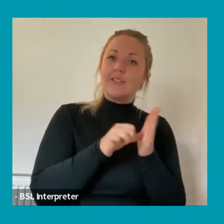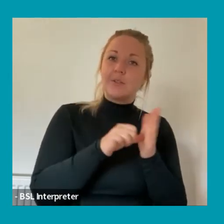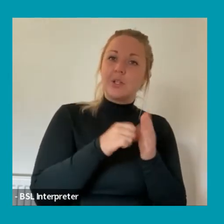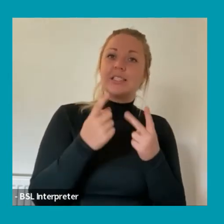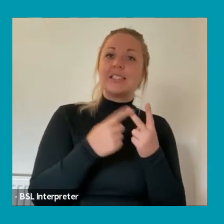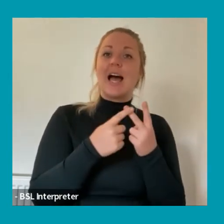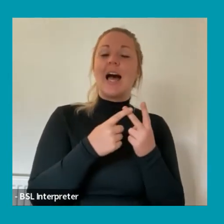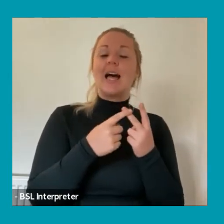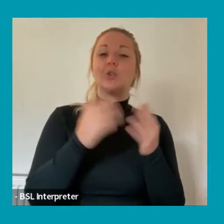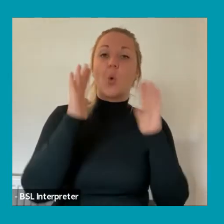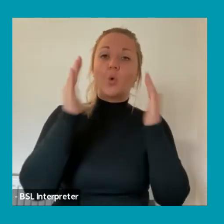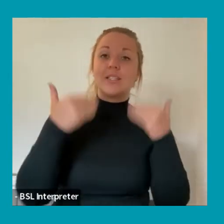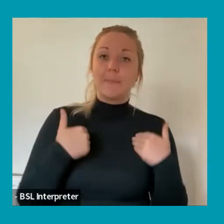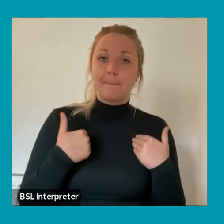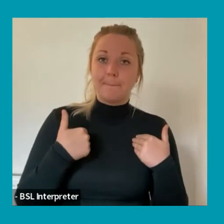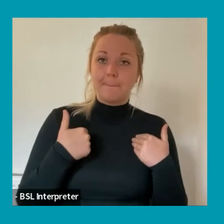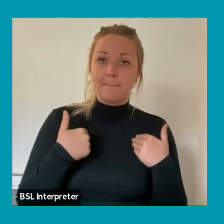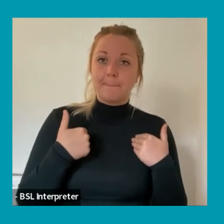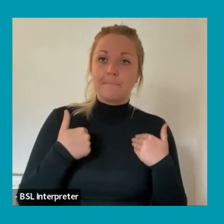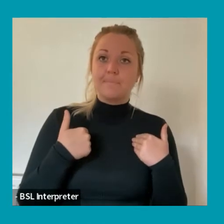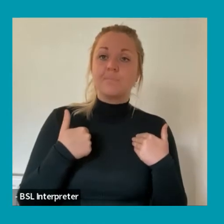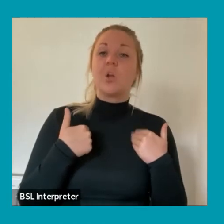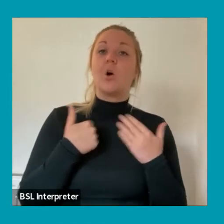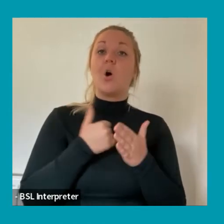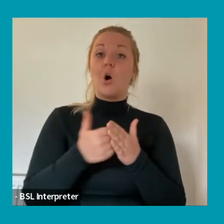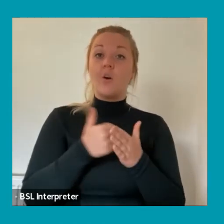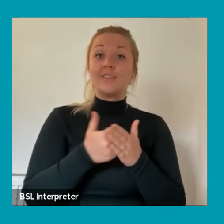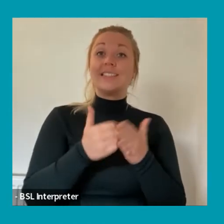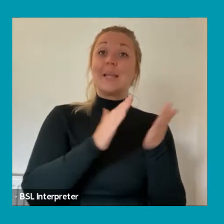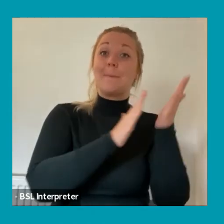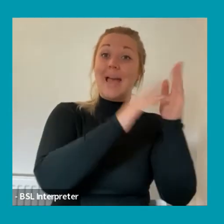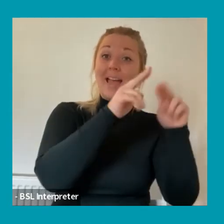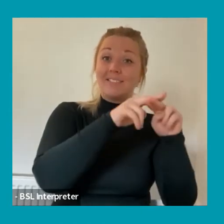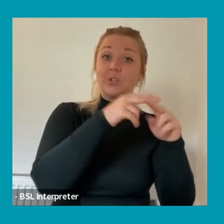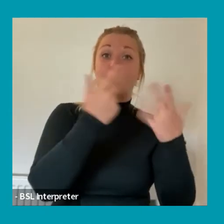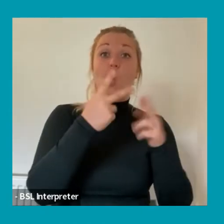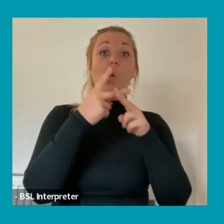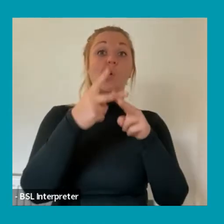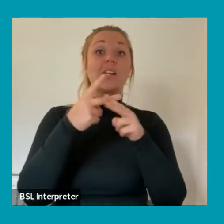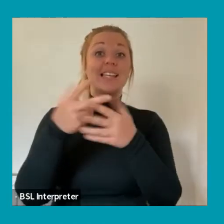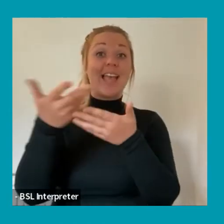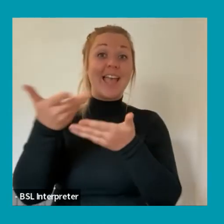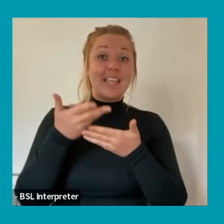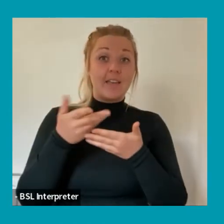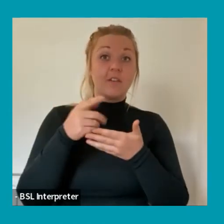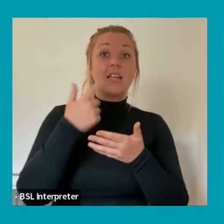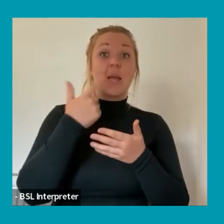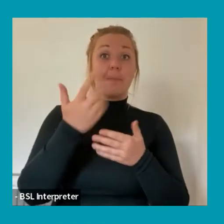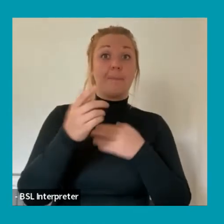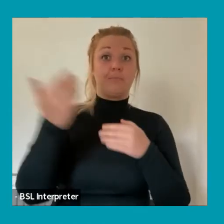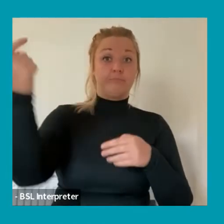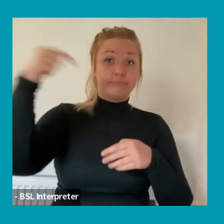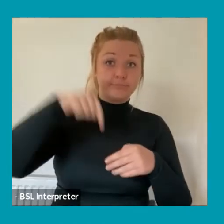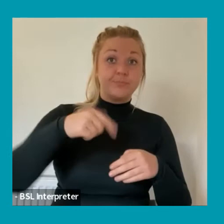often it is the parent or caregiver that could be the most vocal person at work and could be the